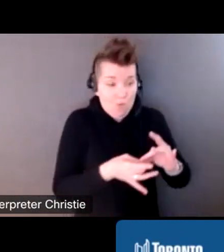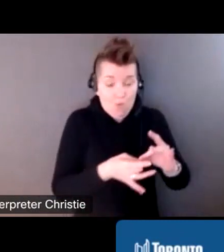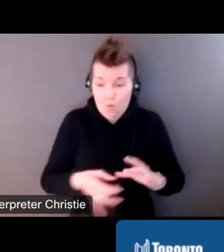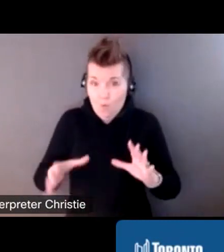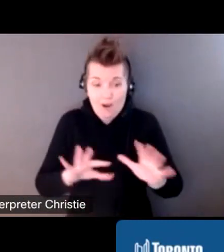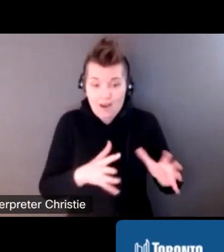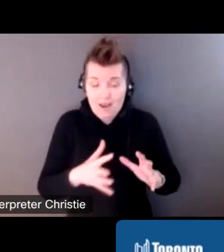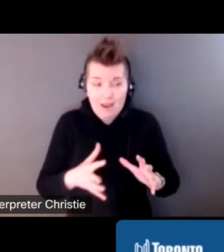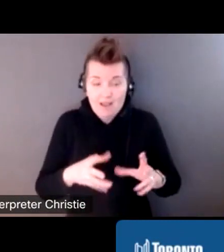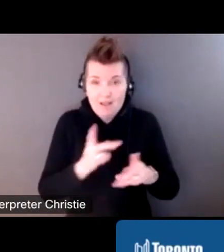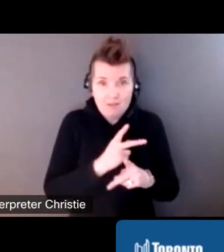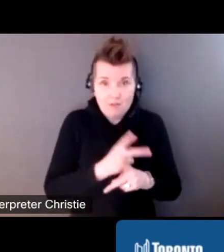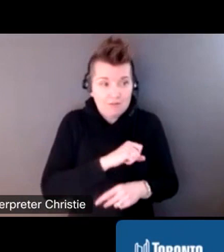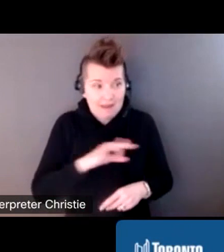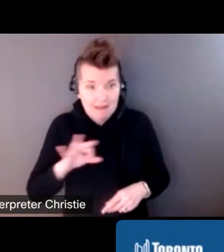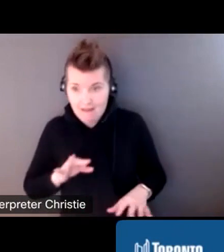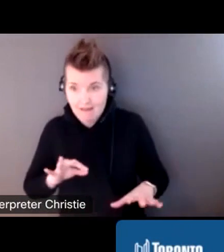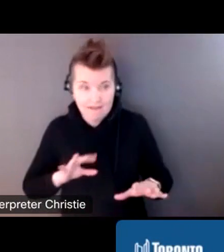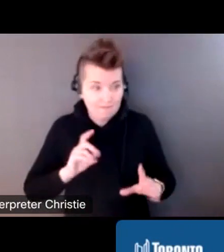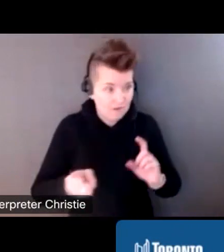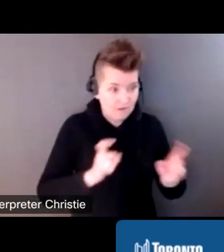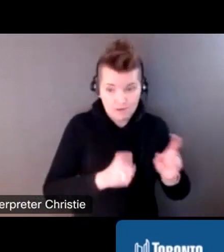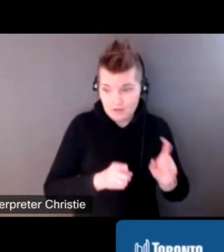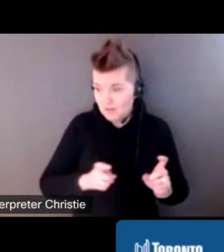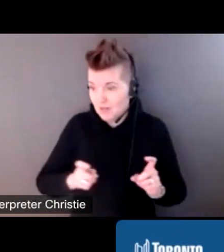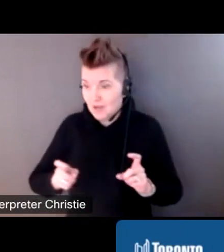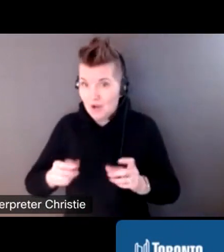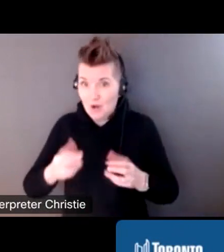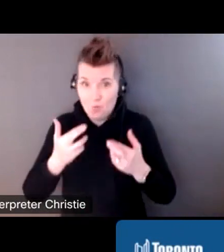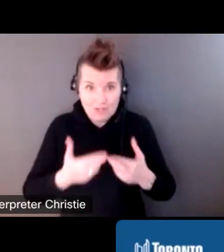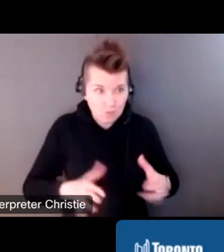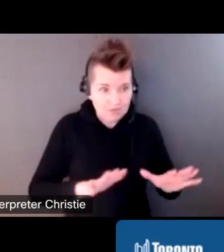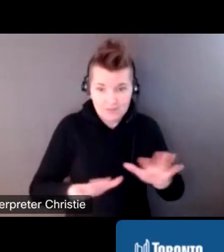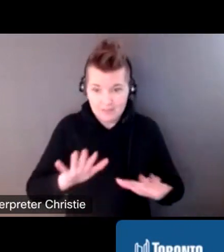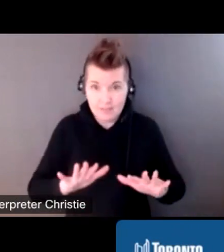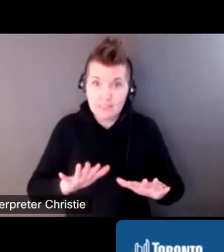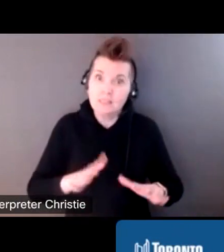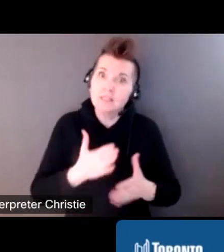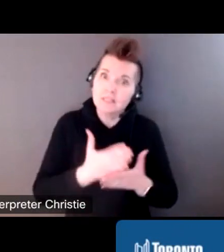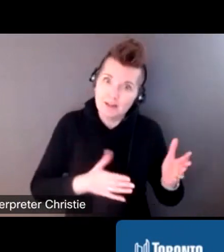terms of resources, filling our vacancies, to make sure we've got adequate resources